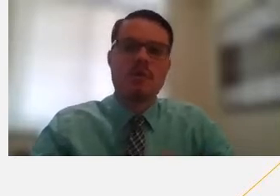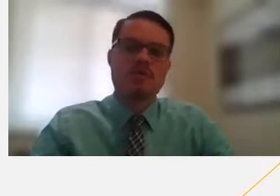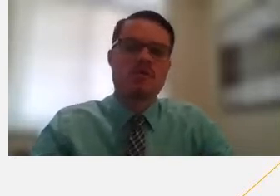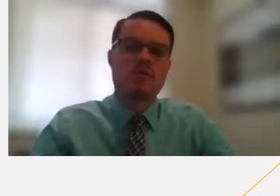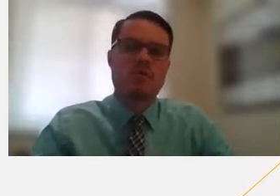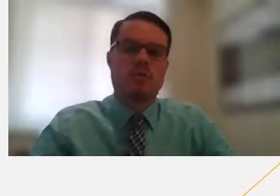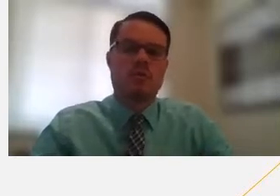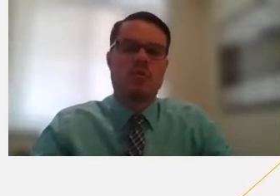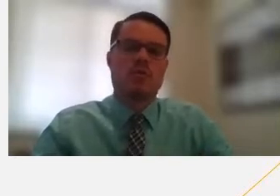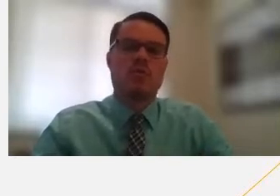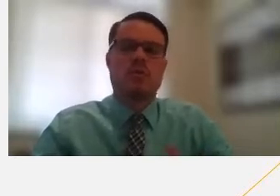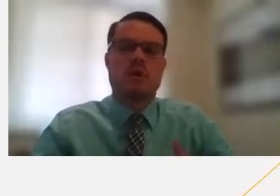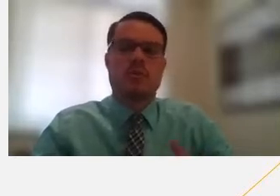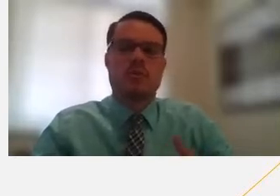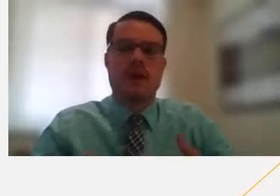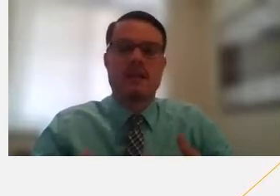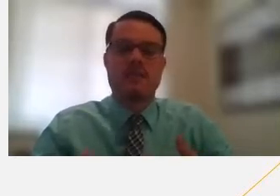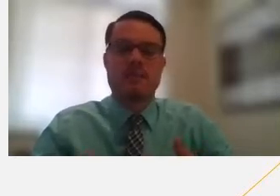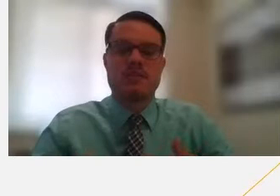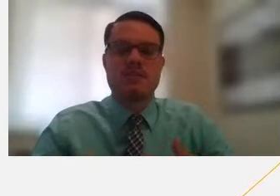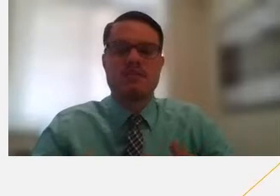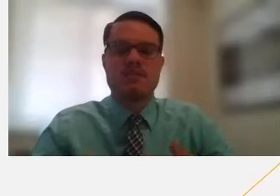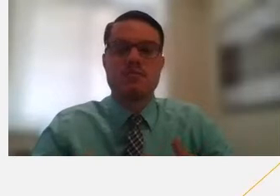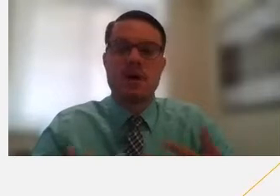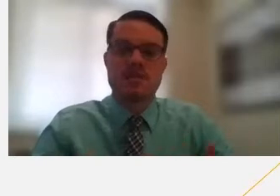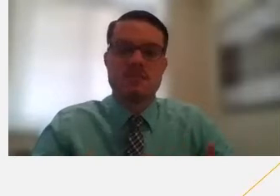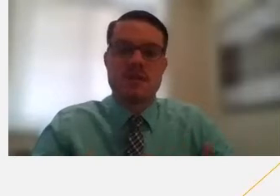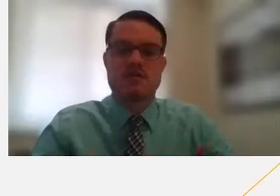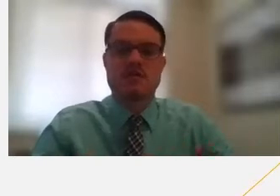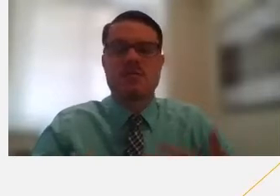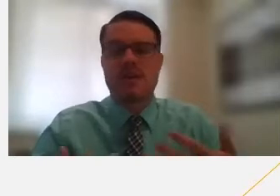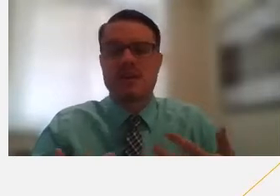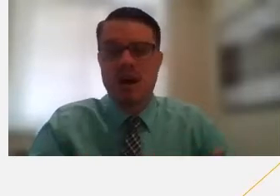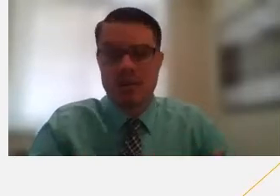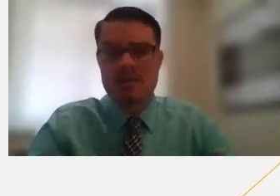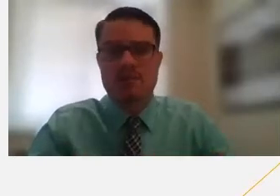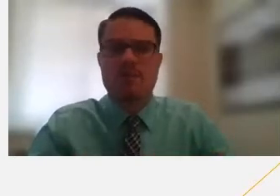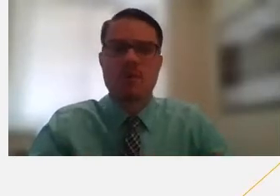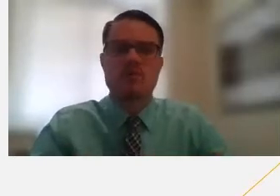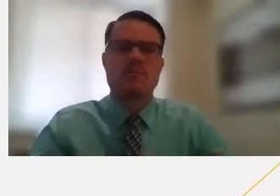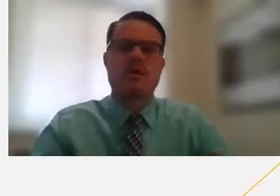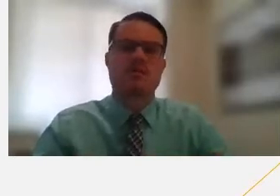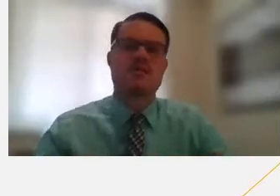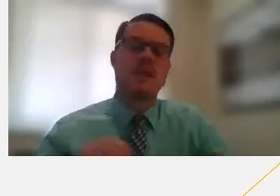But we also will provide information to policy makers and provide comments on proposed policies